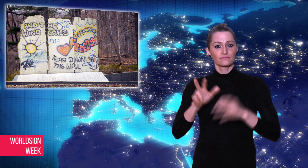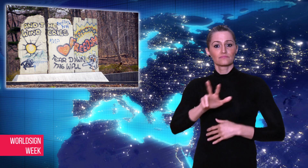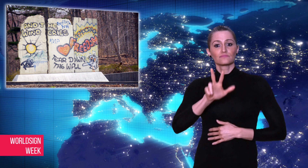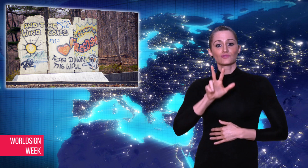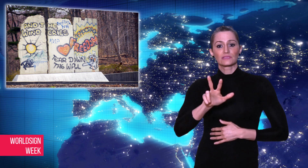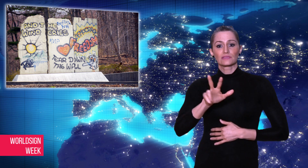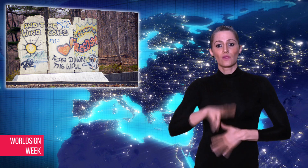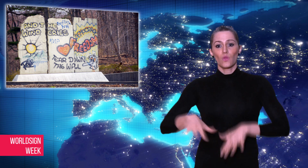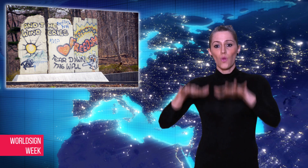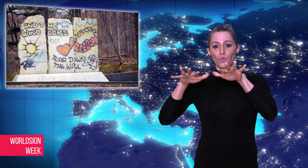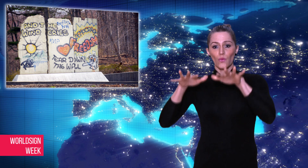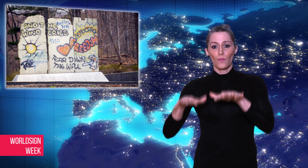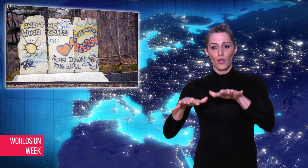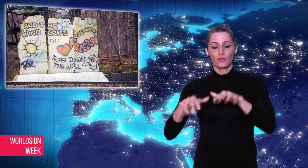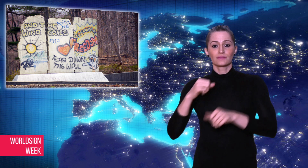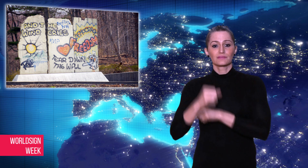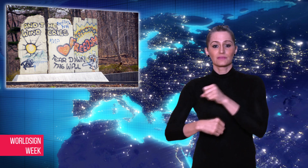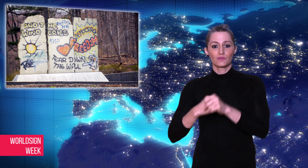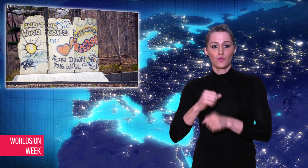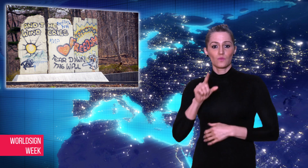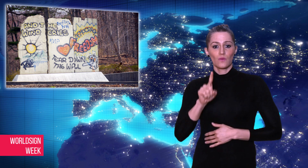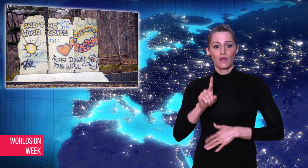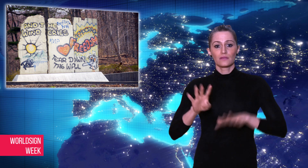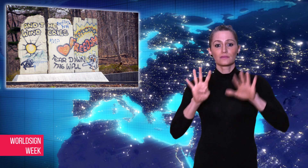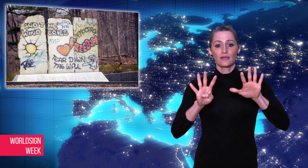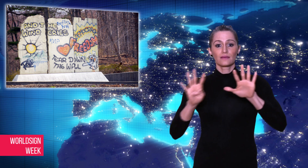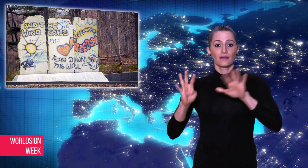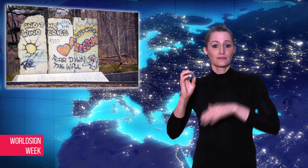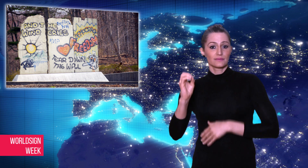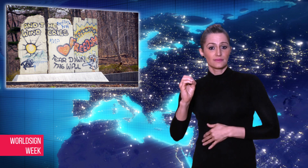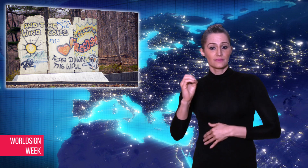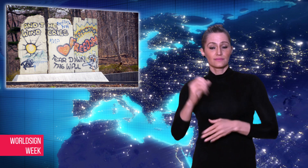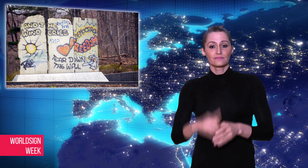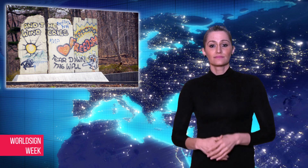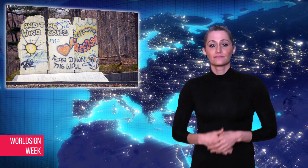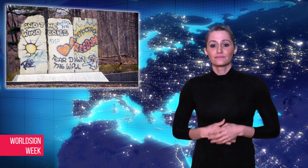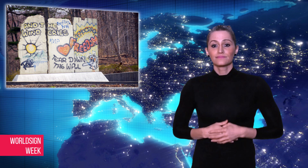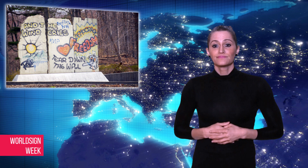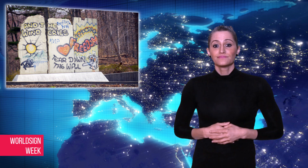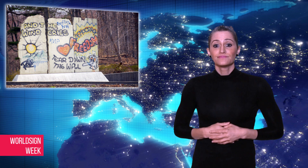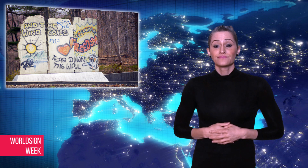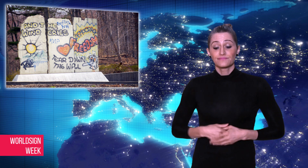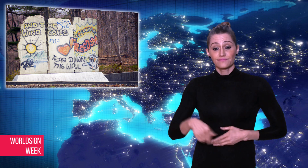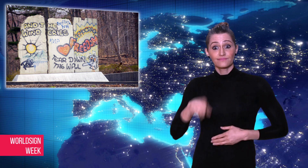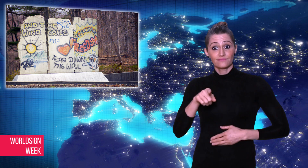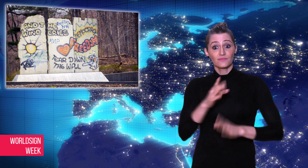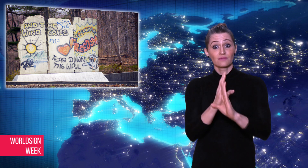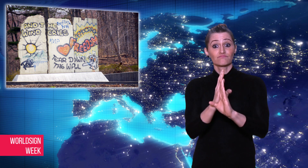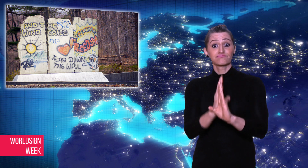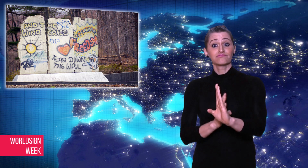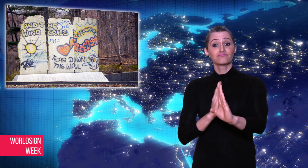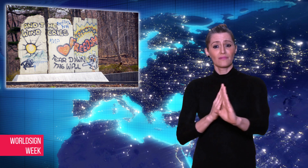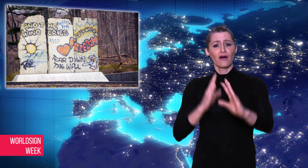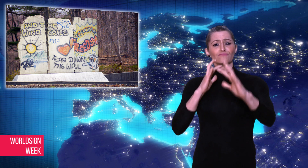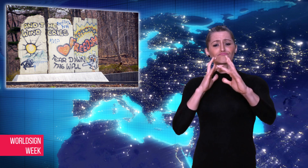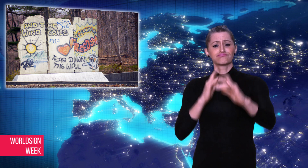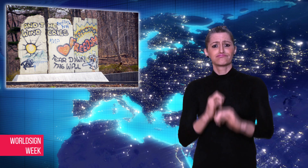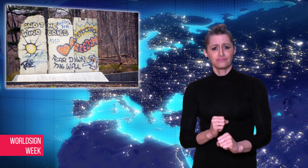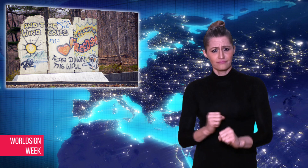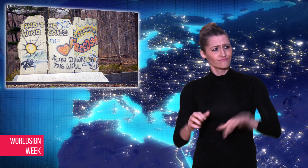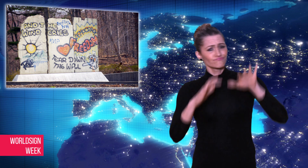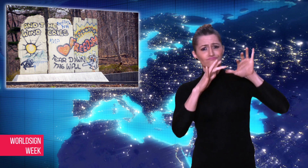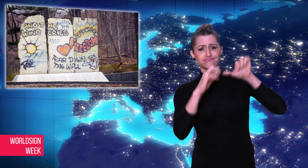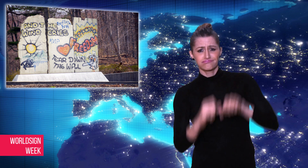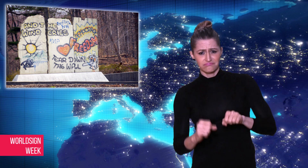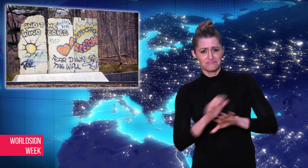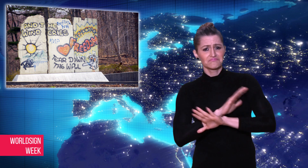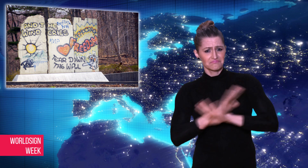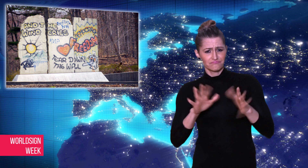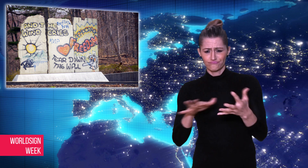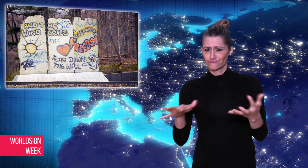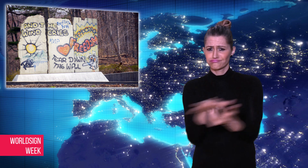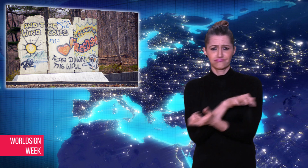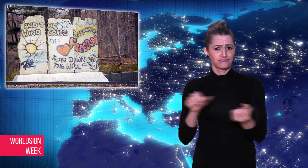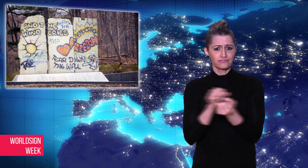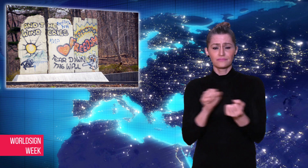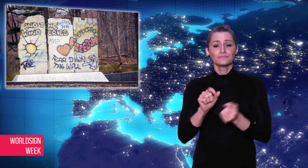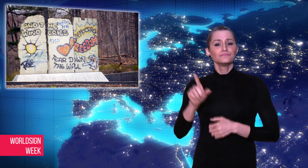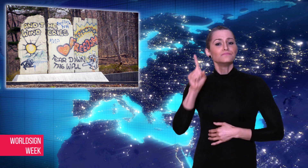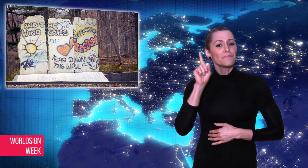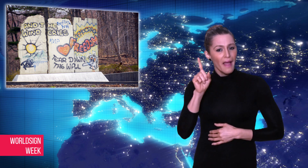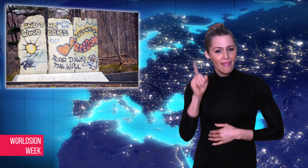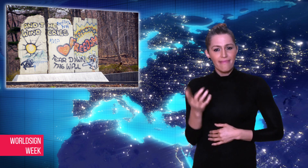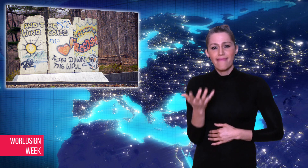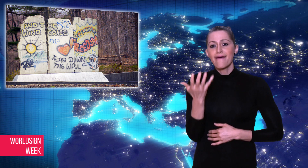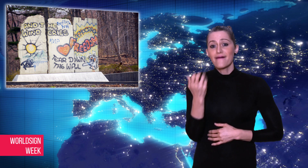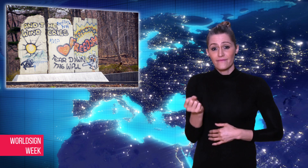Although the wall was demolished, small parts of